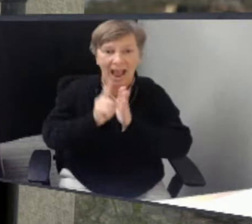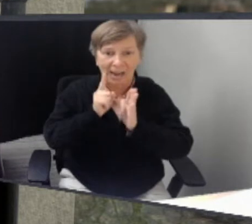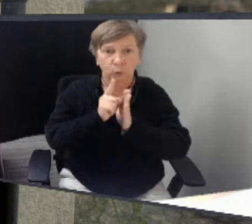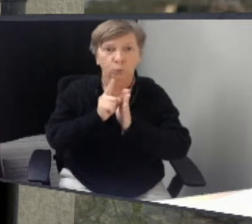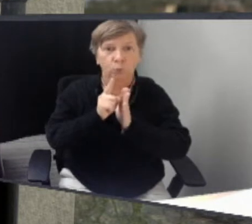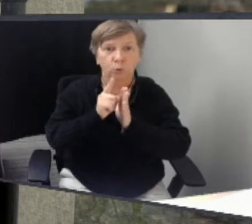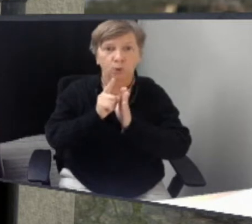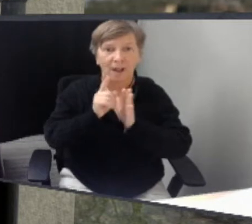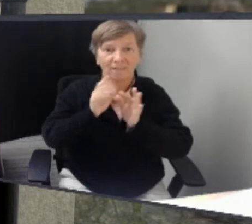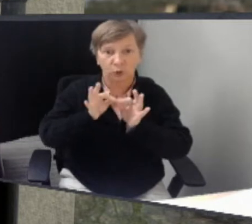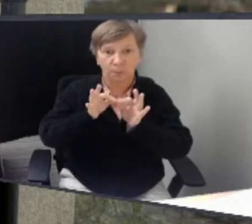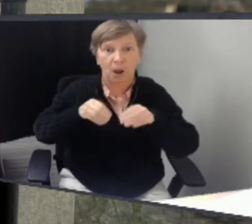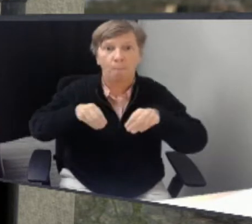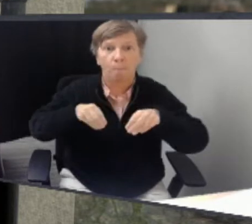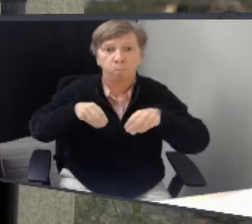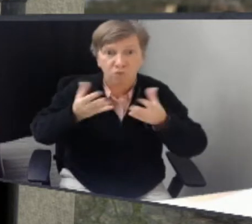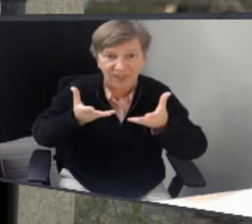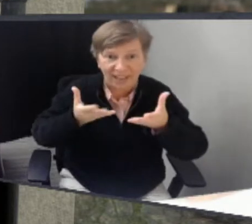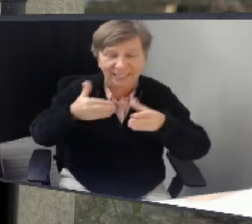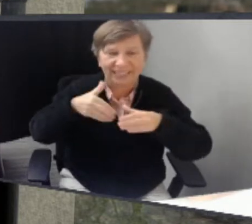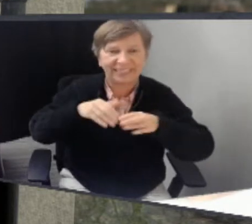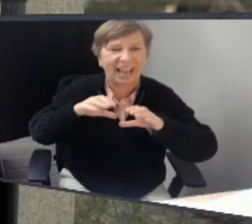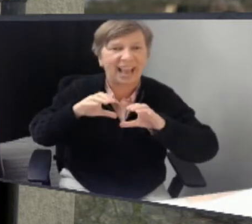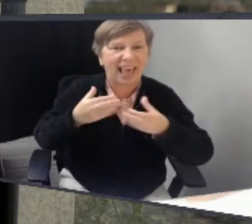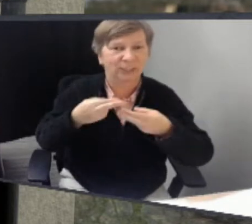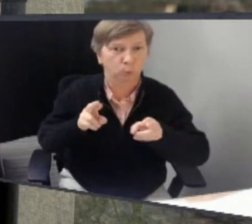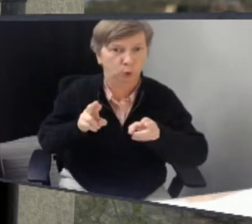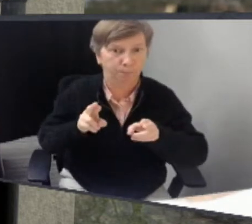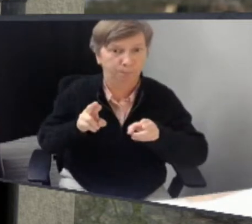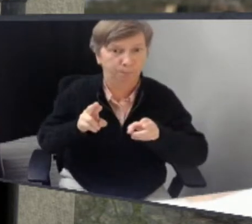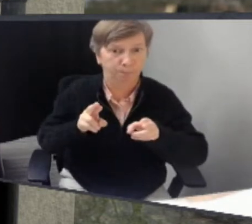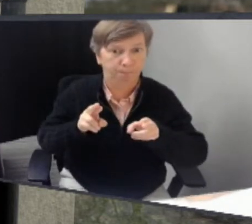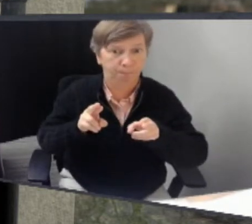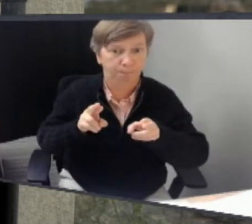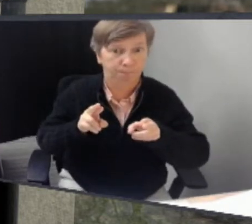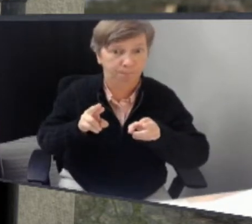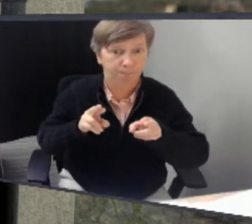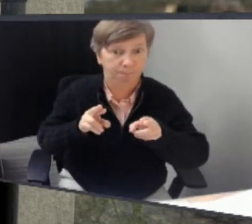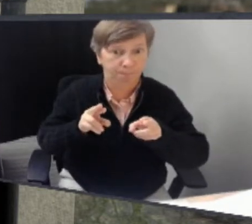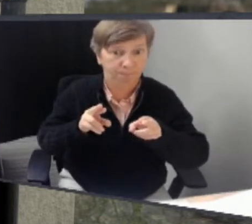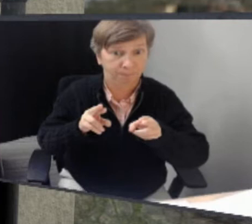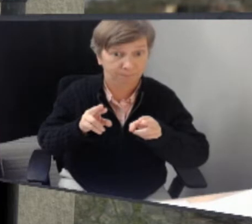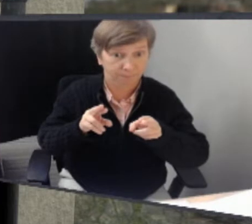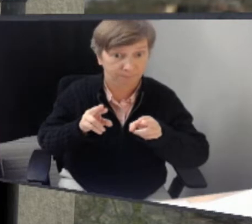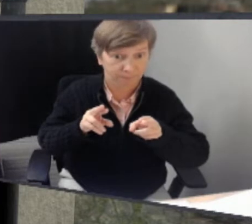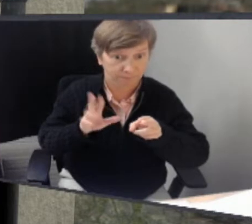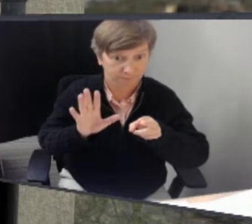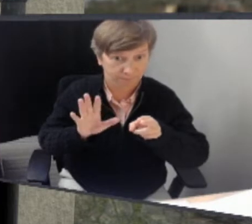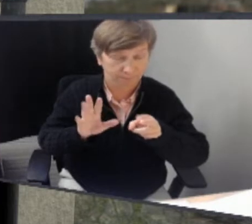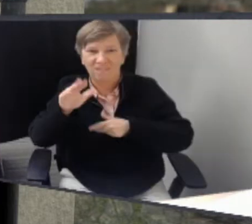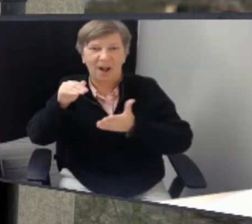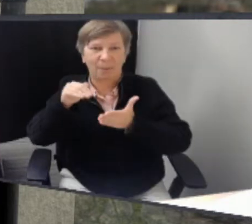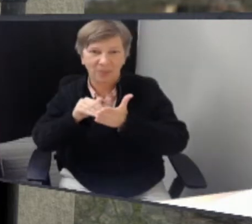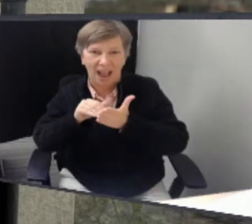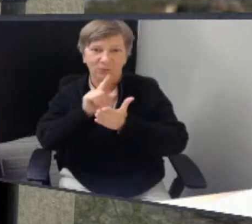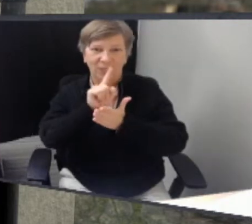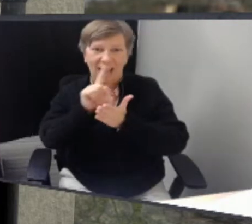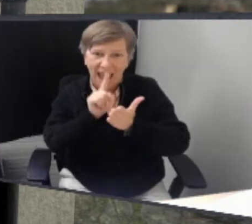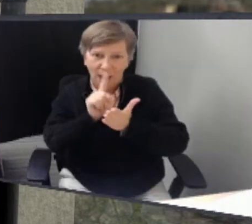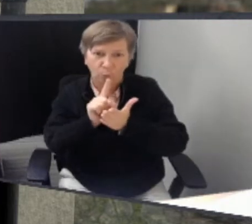there were over 82,000 hours of interpreting services provided, just in the classroom, and then